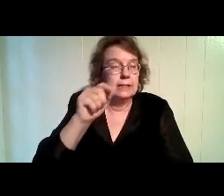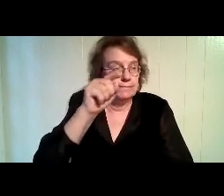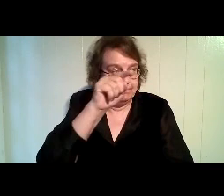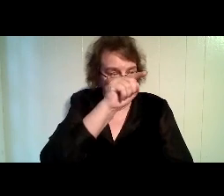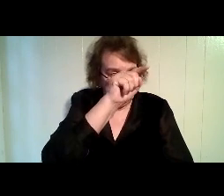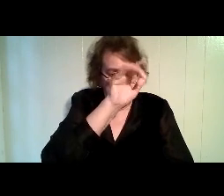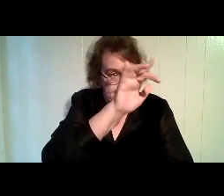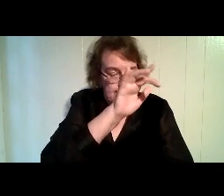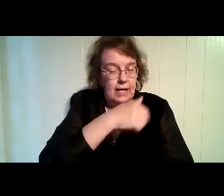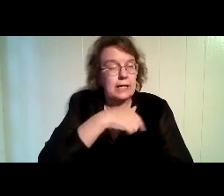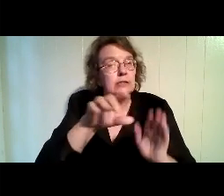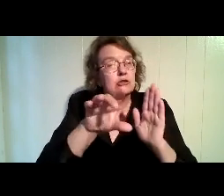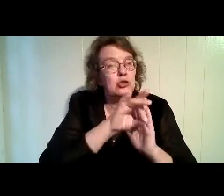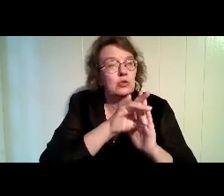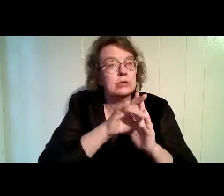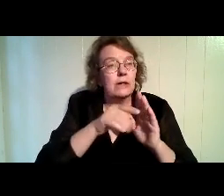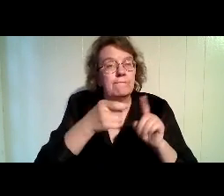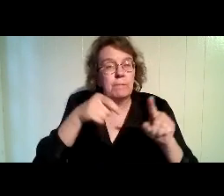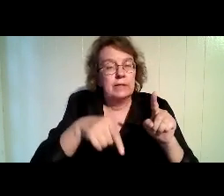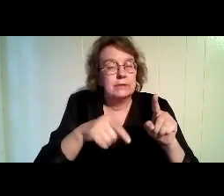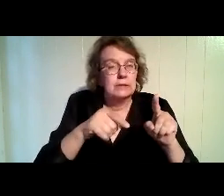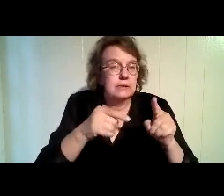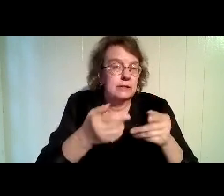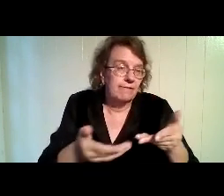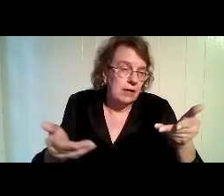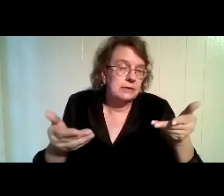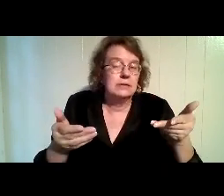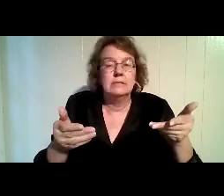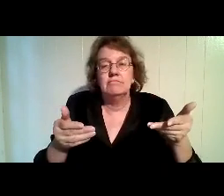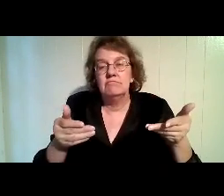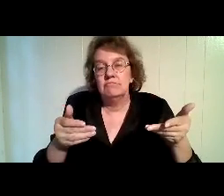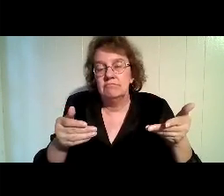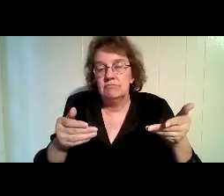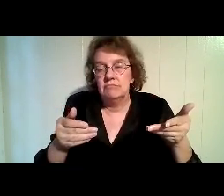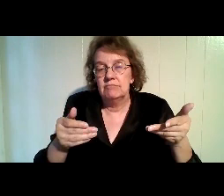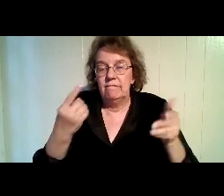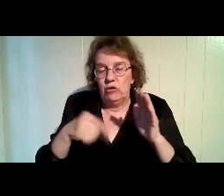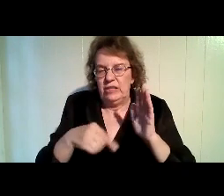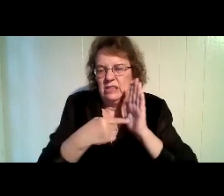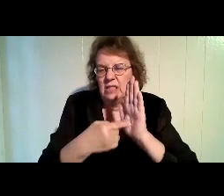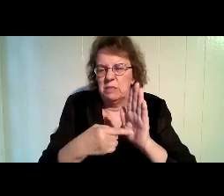I can choose from this device from stock videos or online. For this example, I'm choosing one that's on my device.